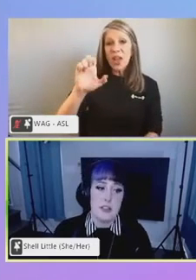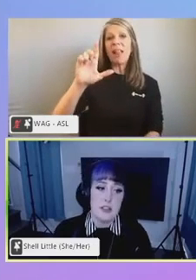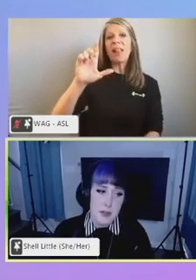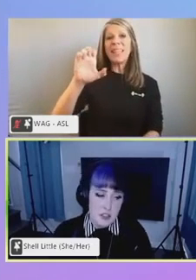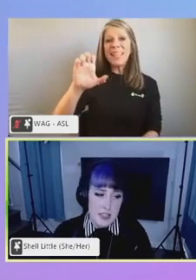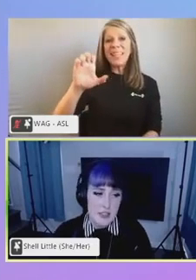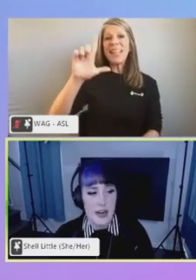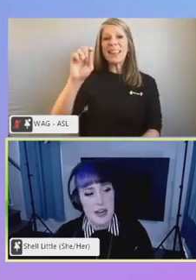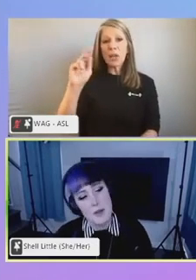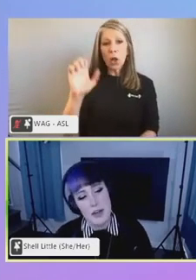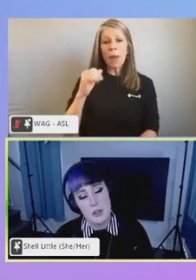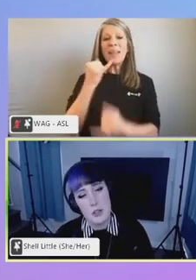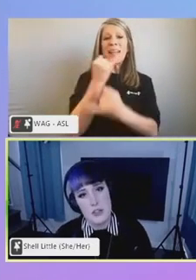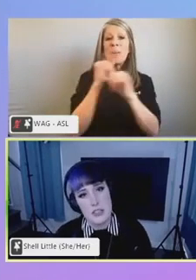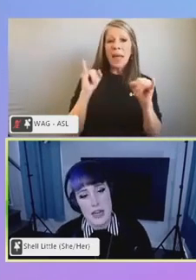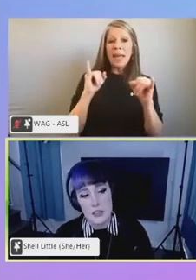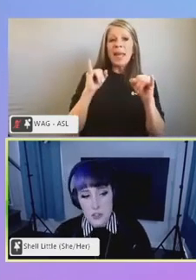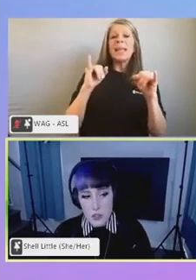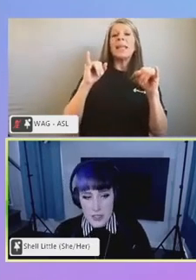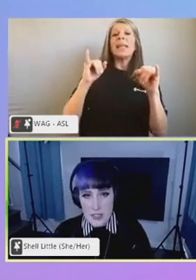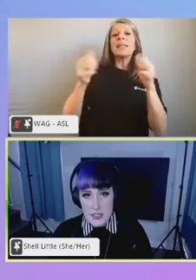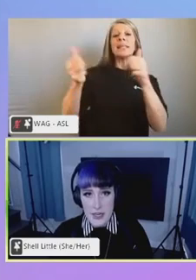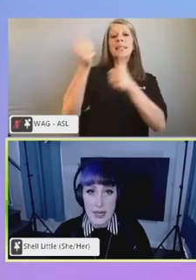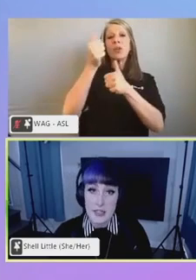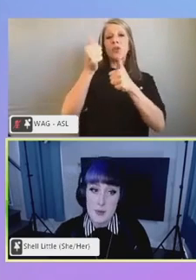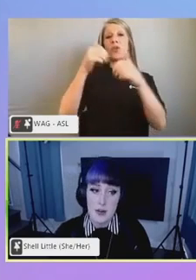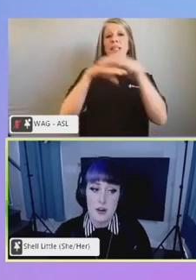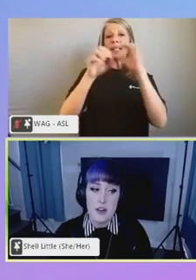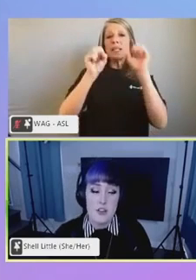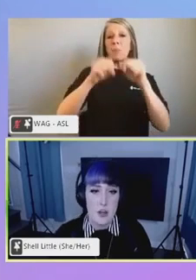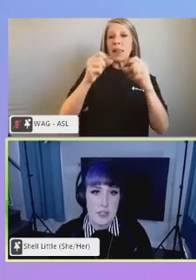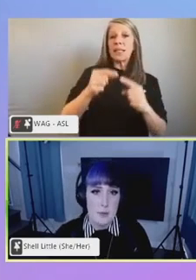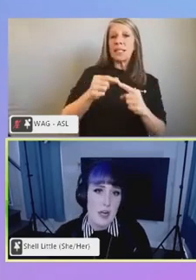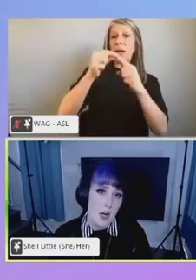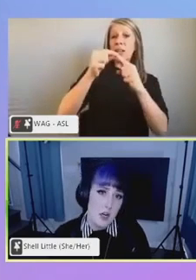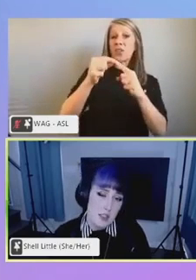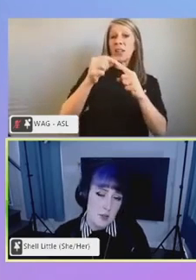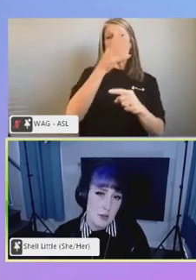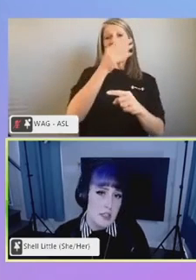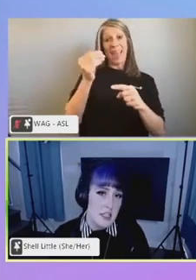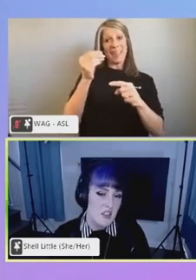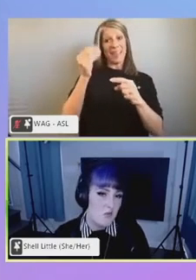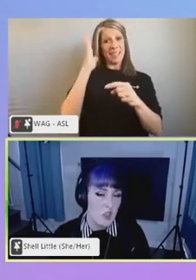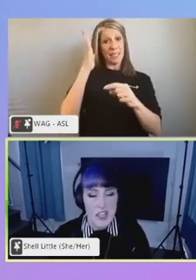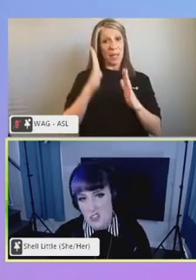Shell My gender pronouns are she/her. I am an independent